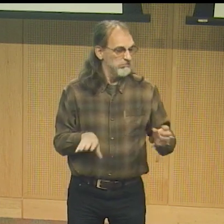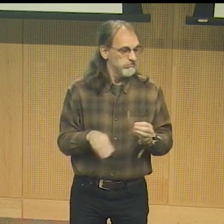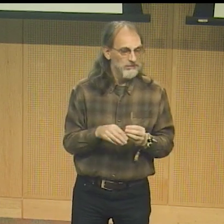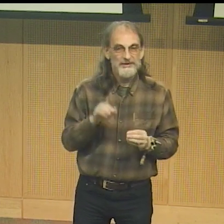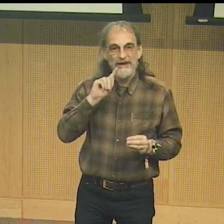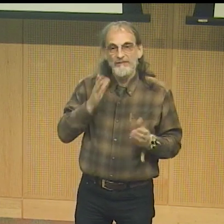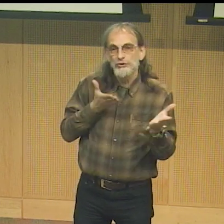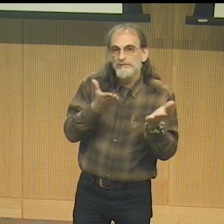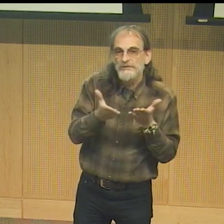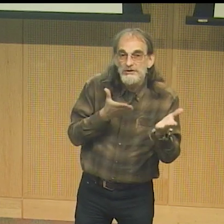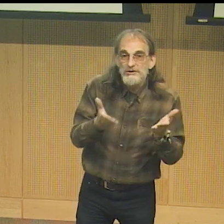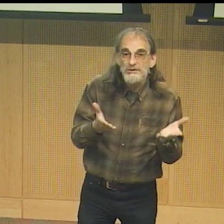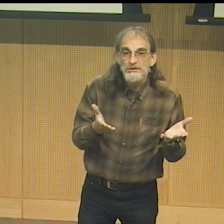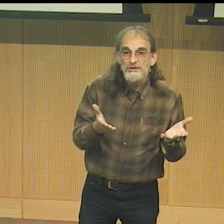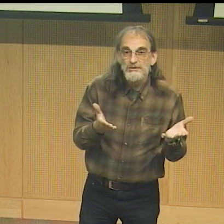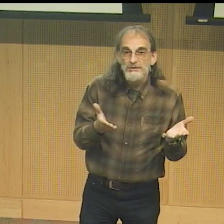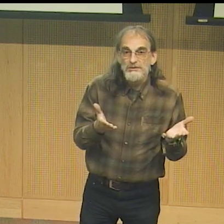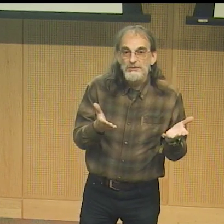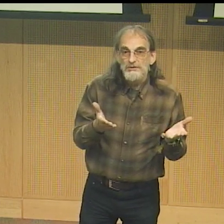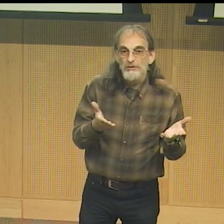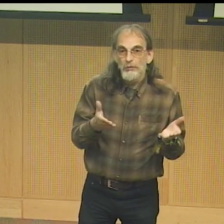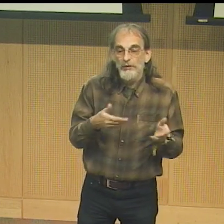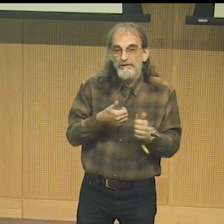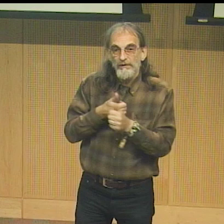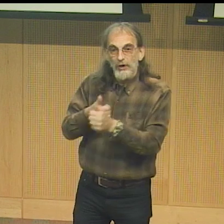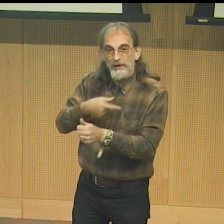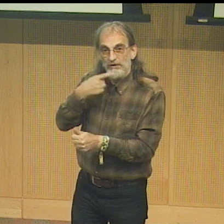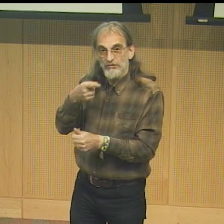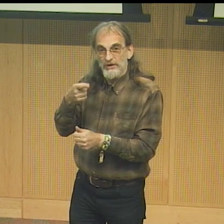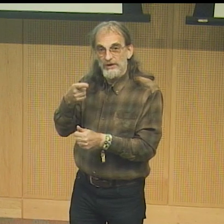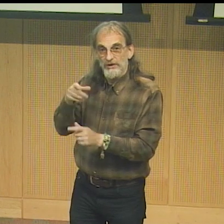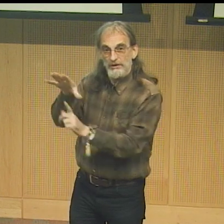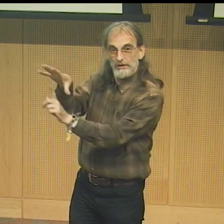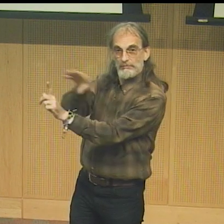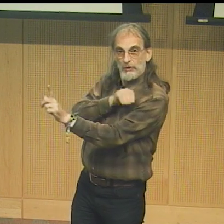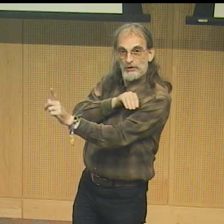Because to date, we've simply replicated a model of the hearing culture.